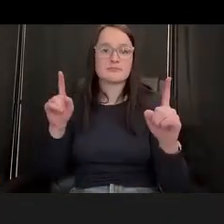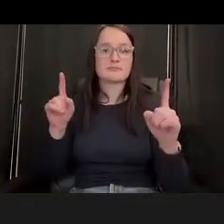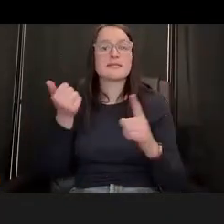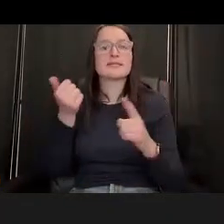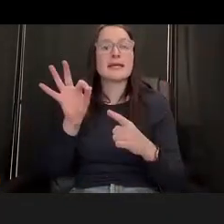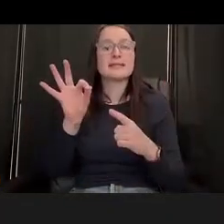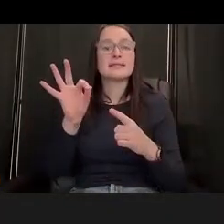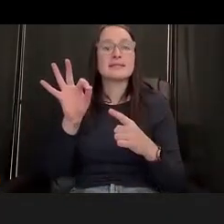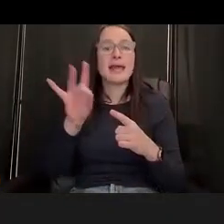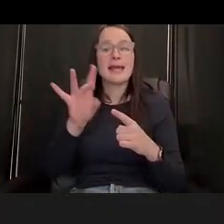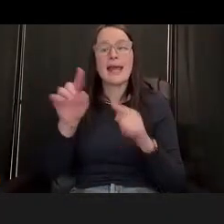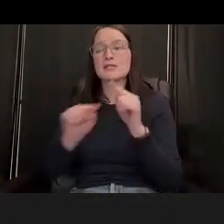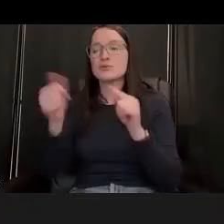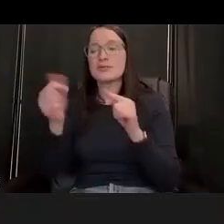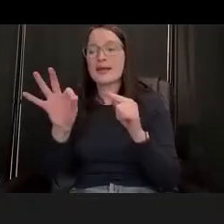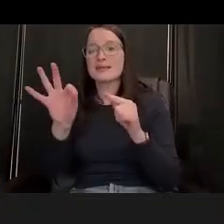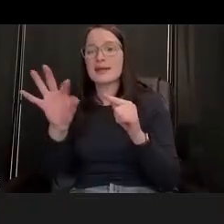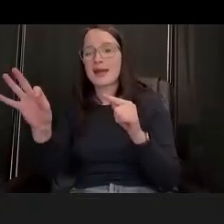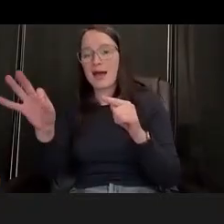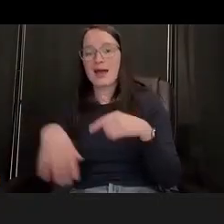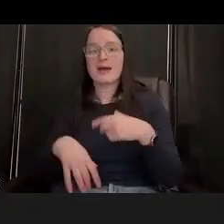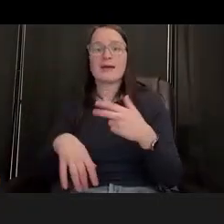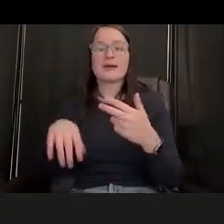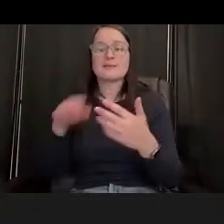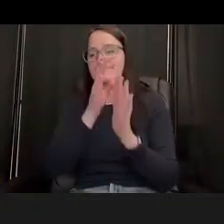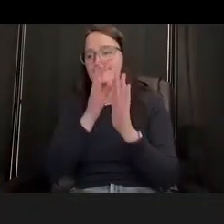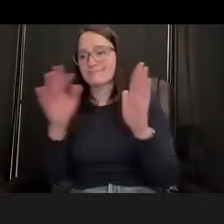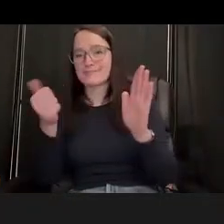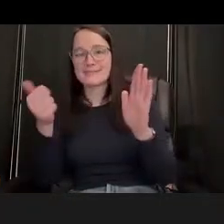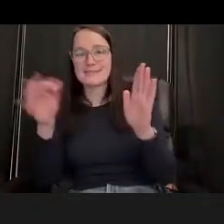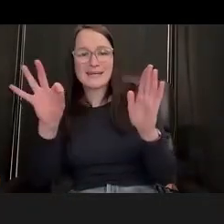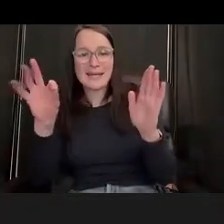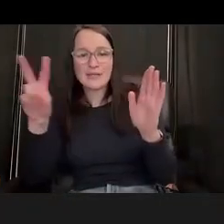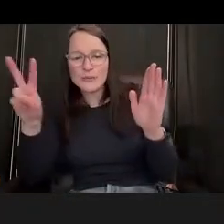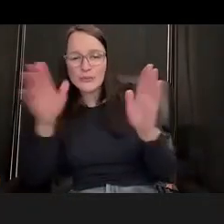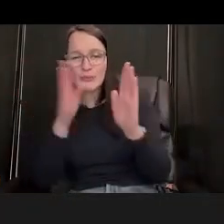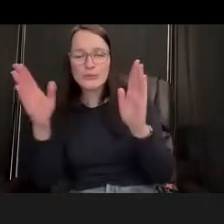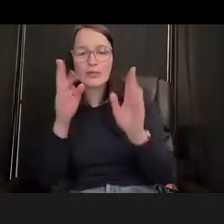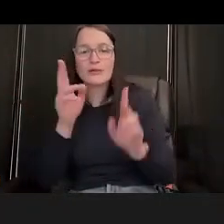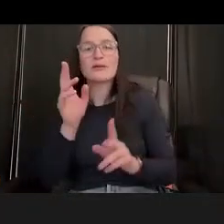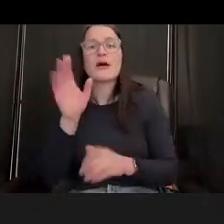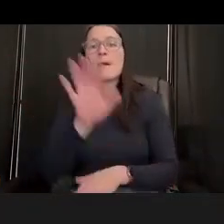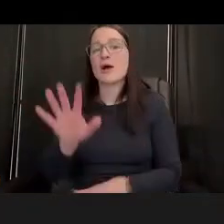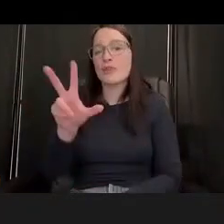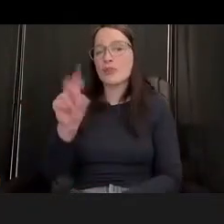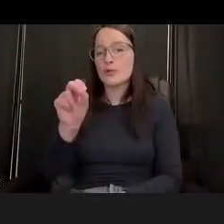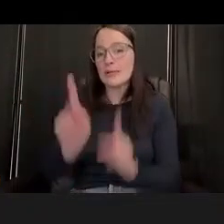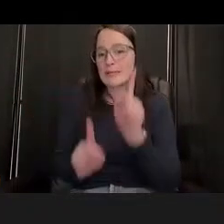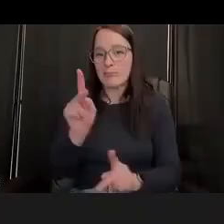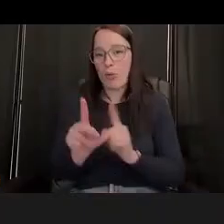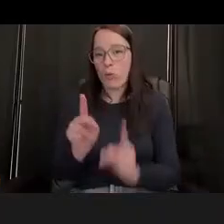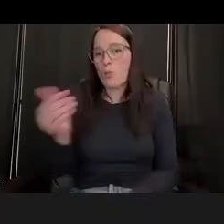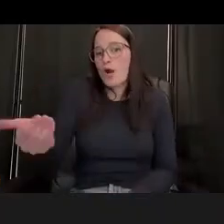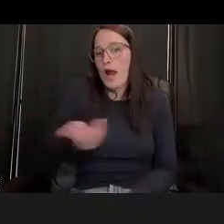early 1990s approximately 30 people were hired at Microsoft. So that was the beginning of Microsoft